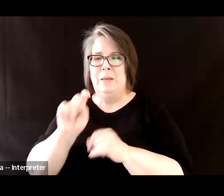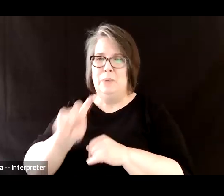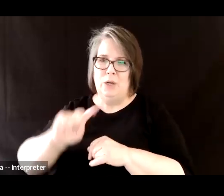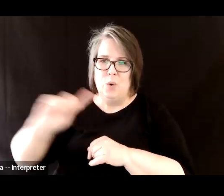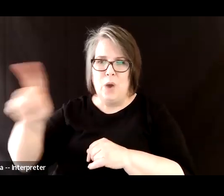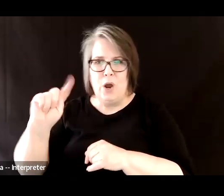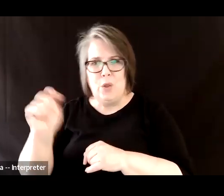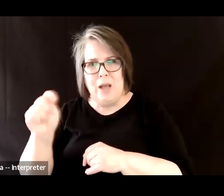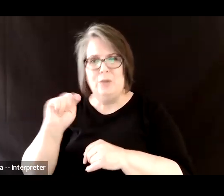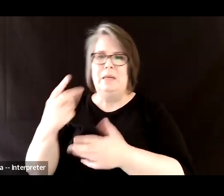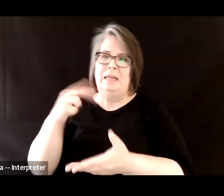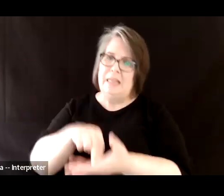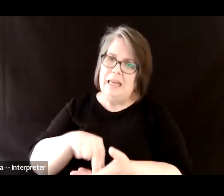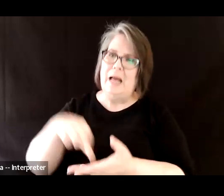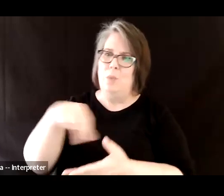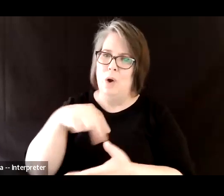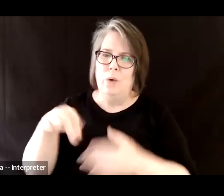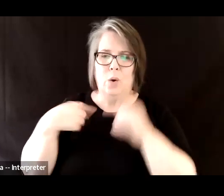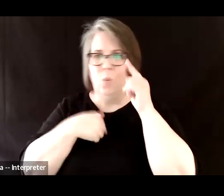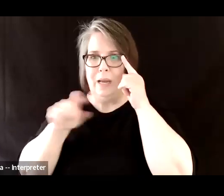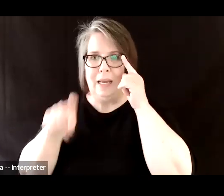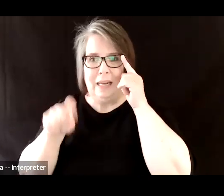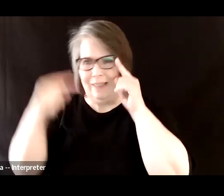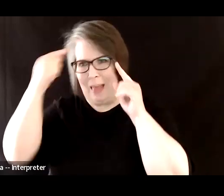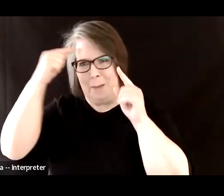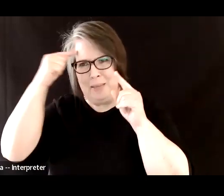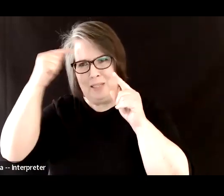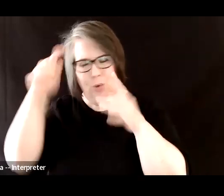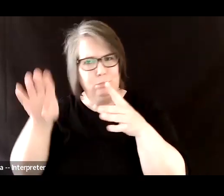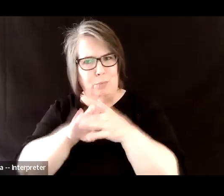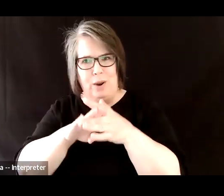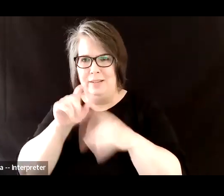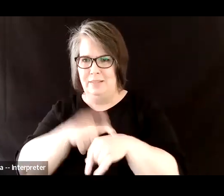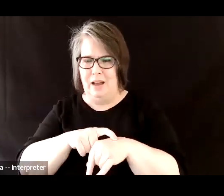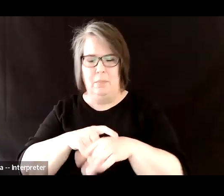We need to get up. We need to walk around. We just need that mental check of time to regroup and come back